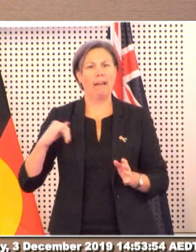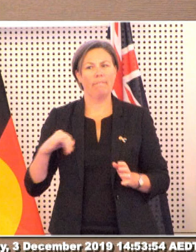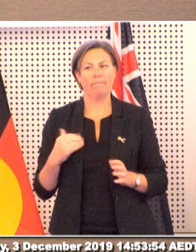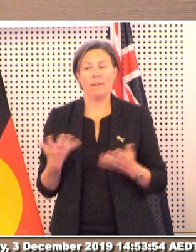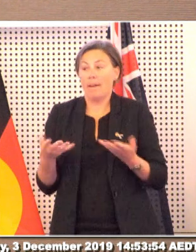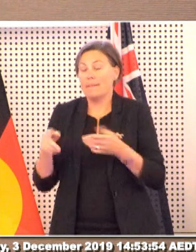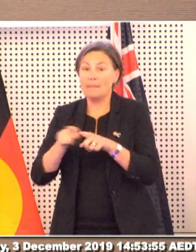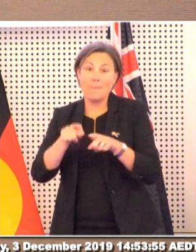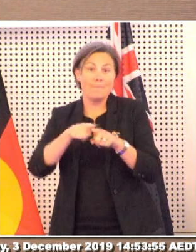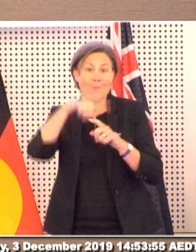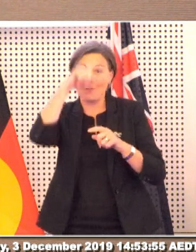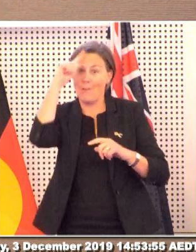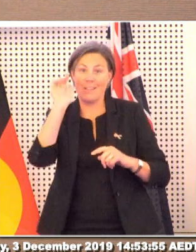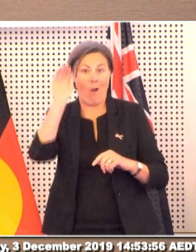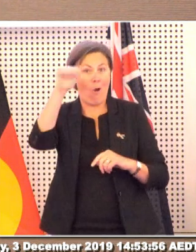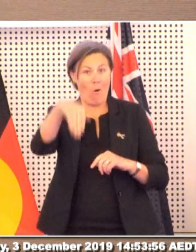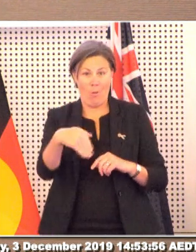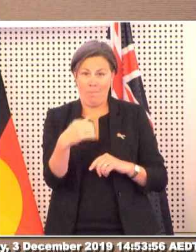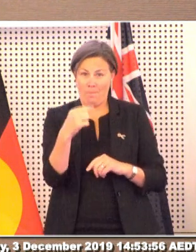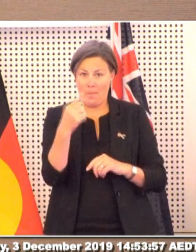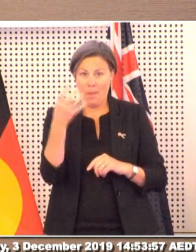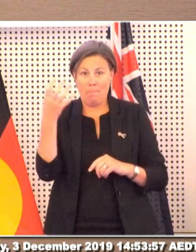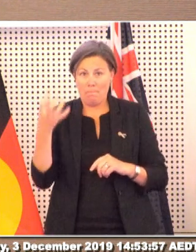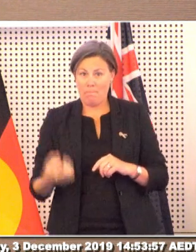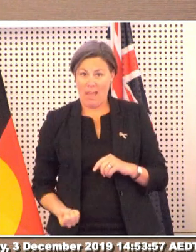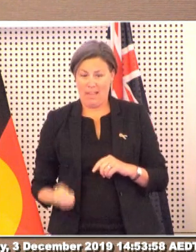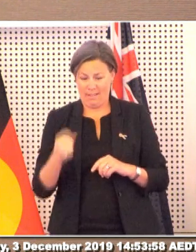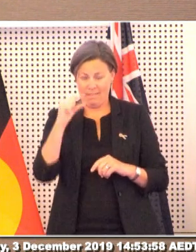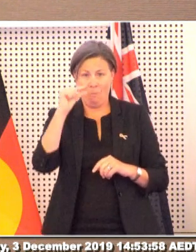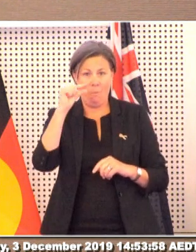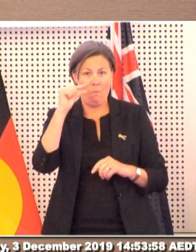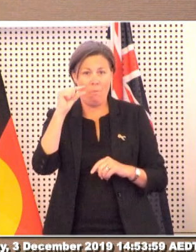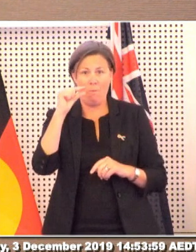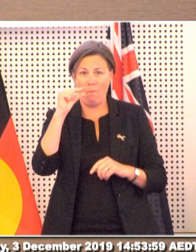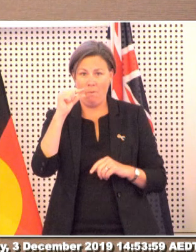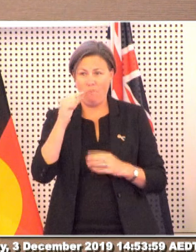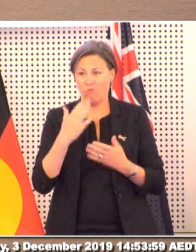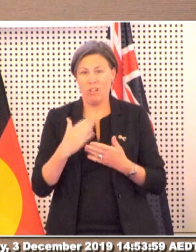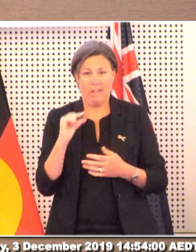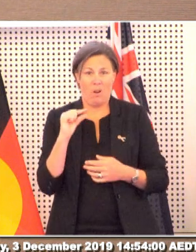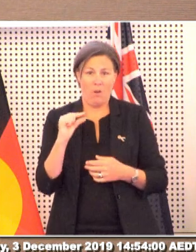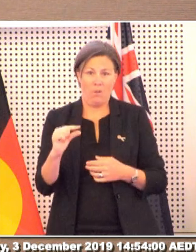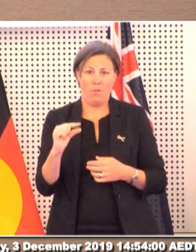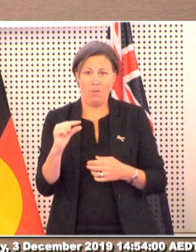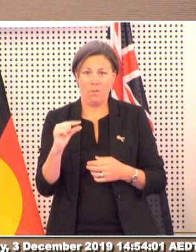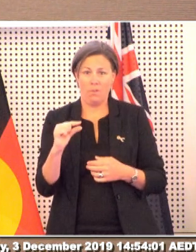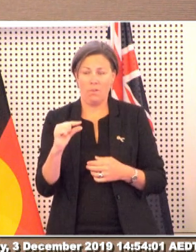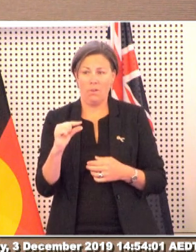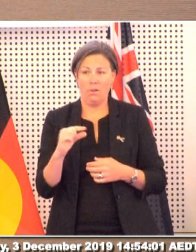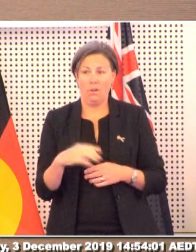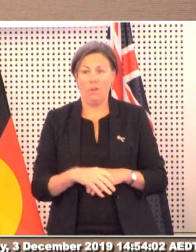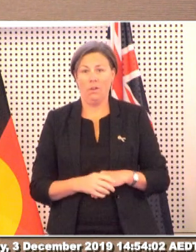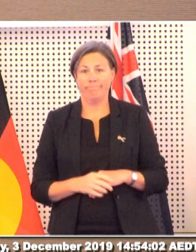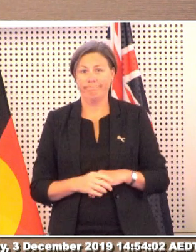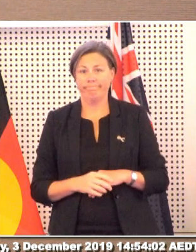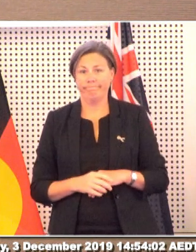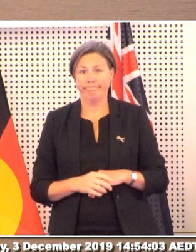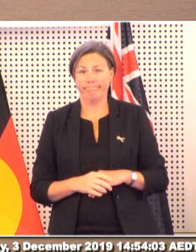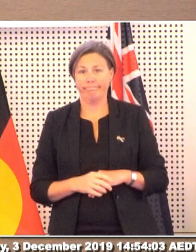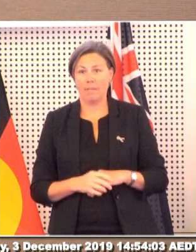We’ve got some of the lowest paid people, and in some particular homes – I mean, we